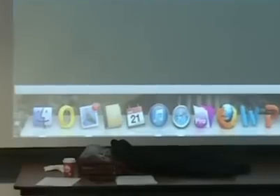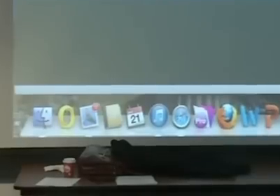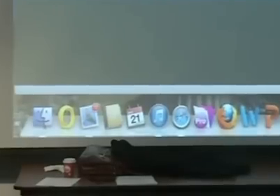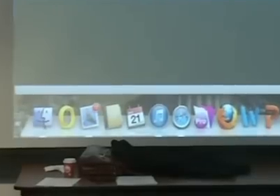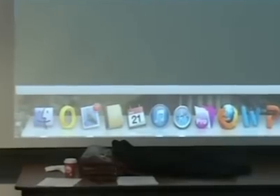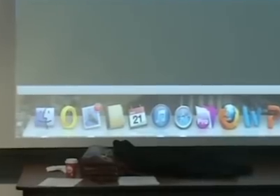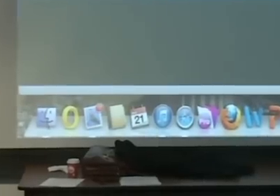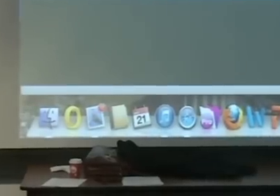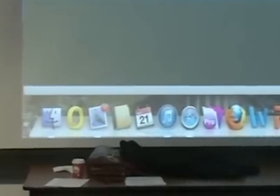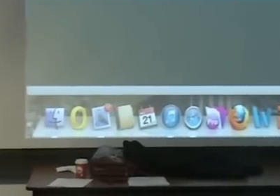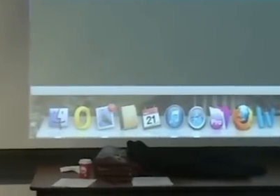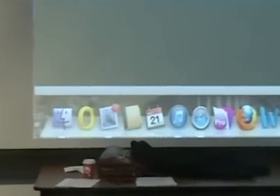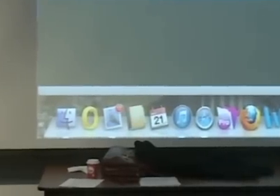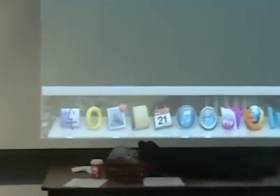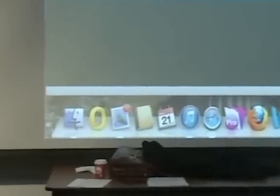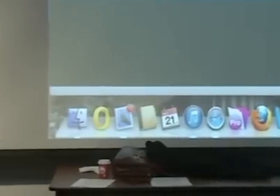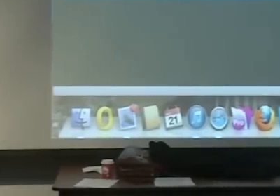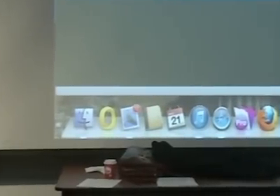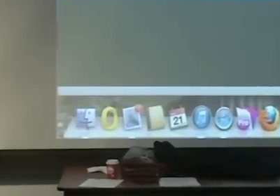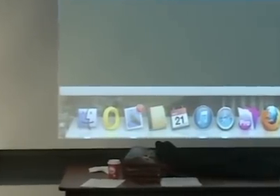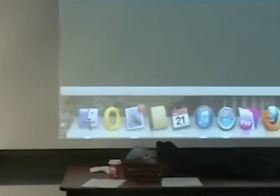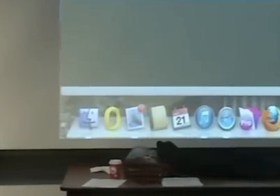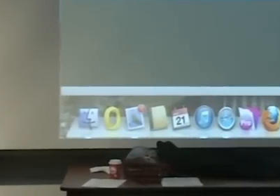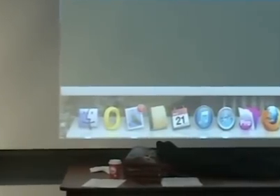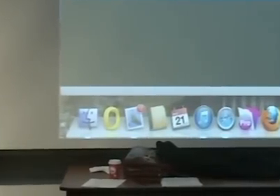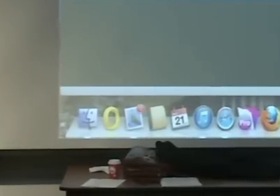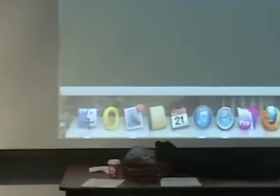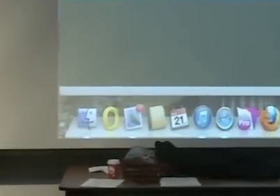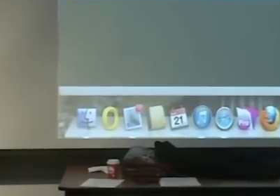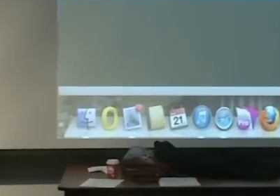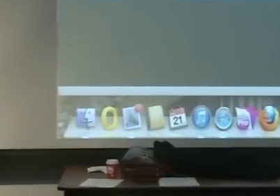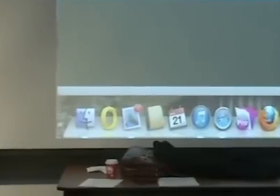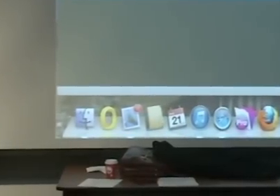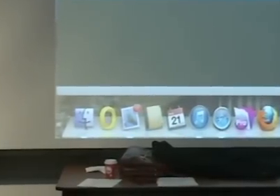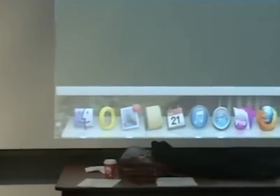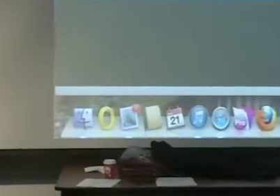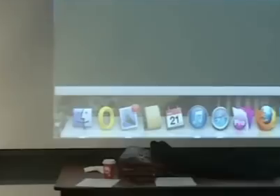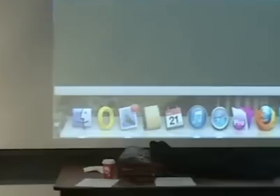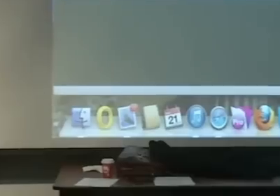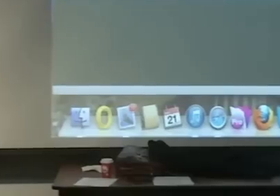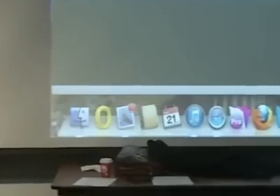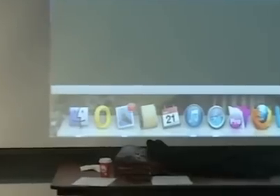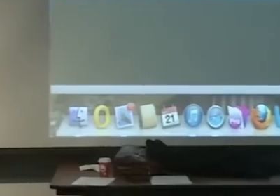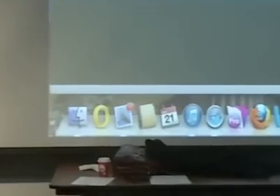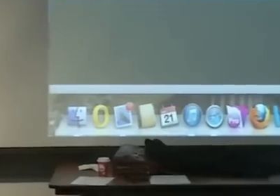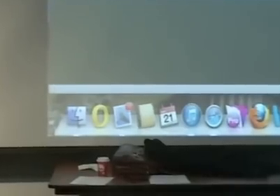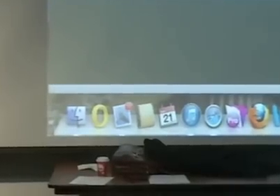for what you just experienced. Give me the headline for the story you're going to write about today. Okay, just type it in.